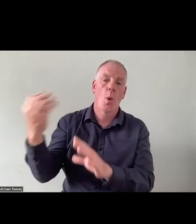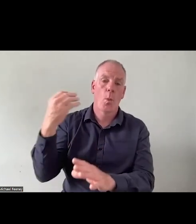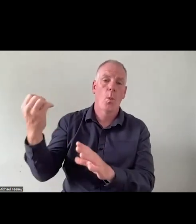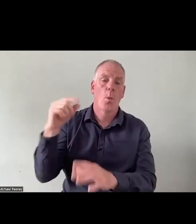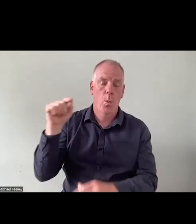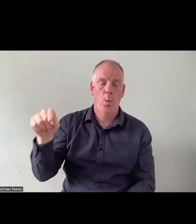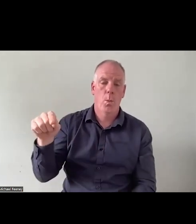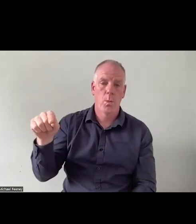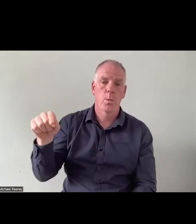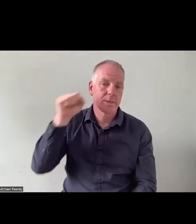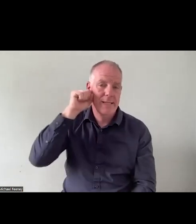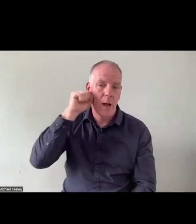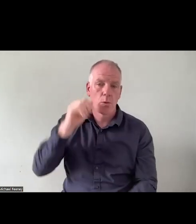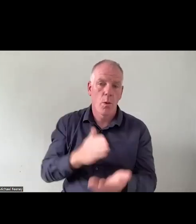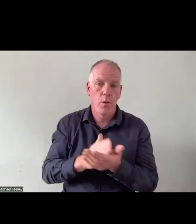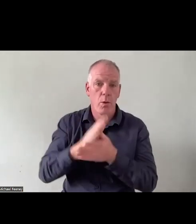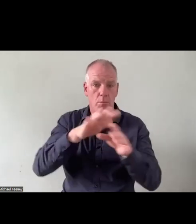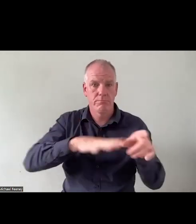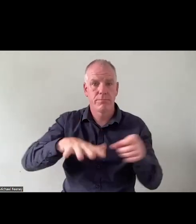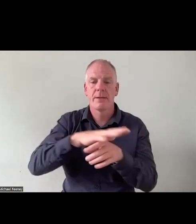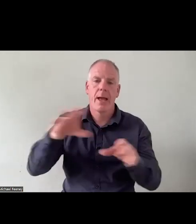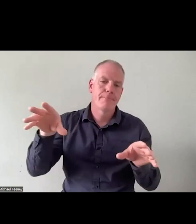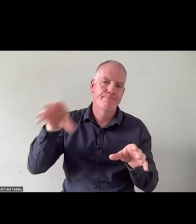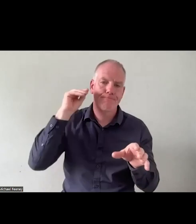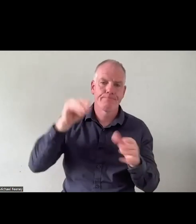that can be picked up either by a device with the app